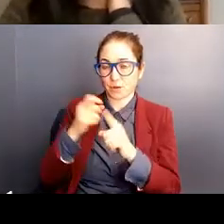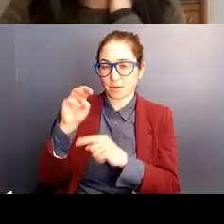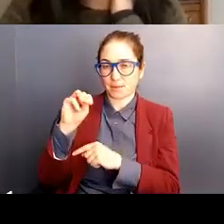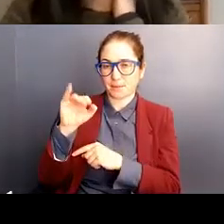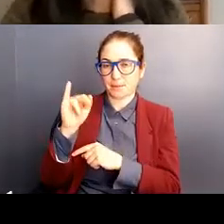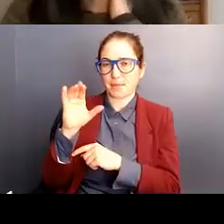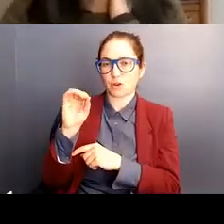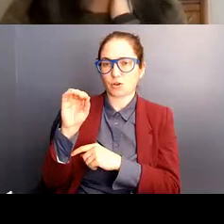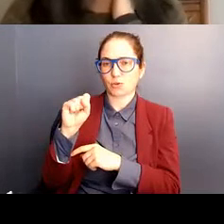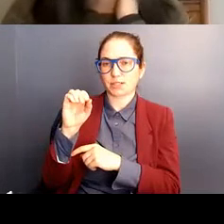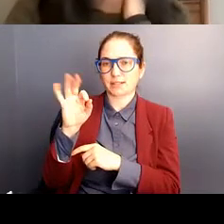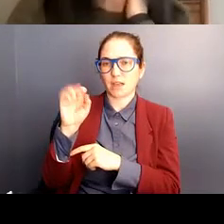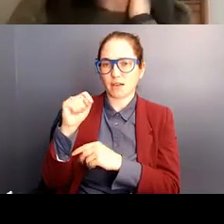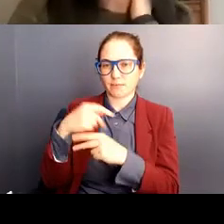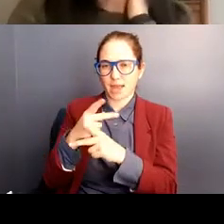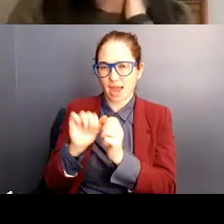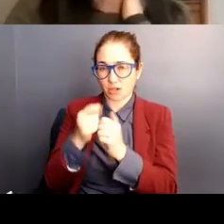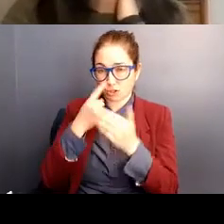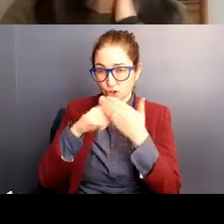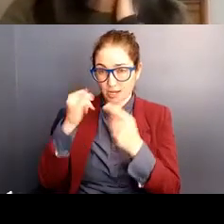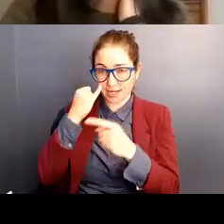of how you can check if something is accessible.